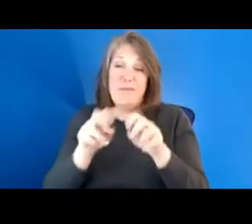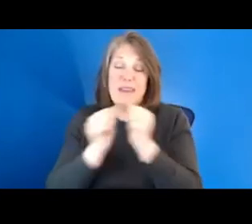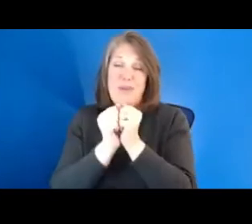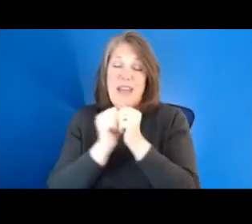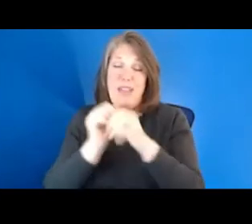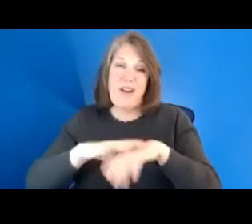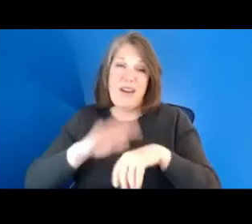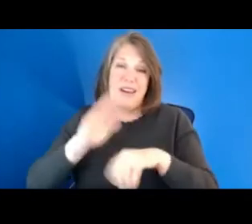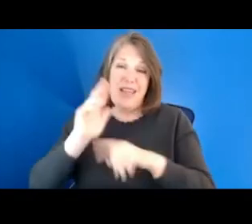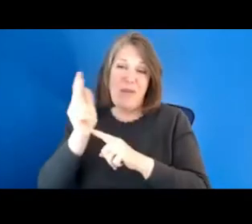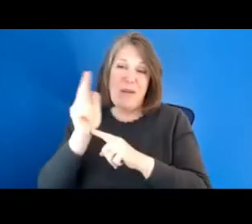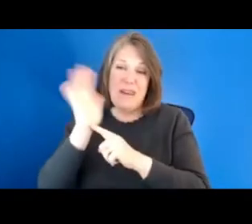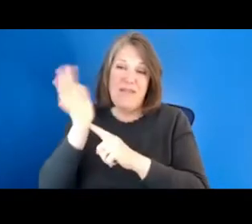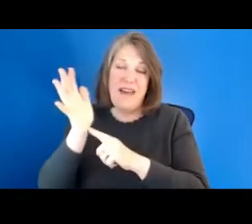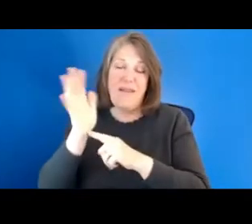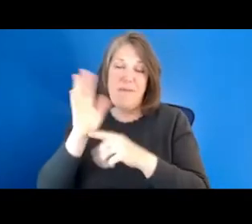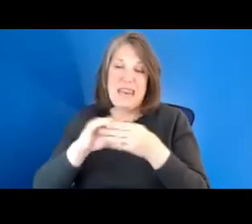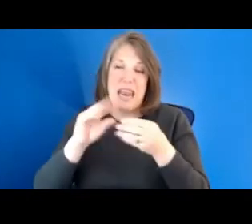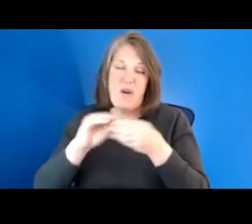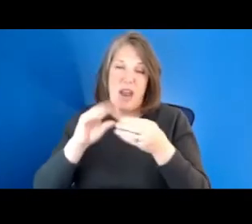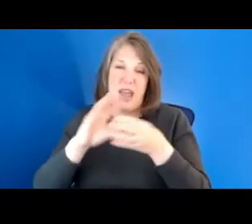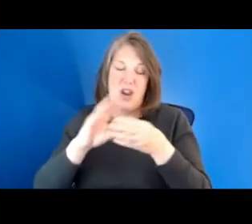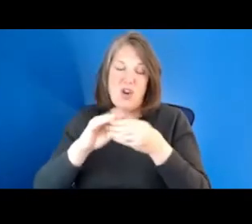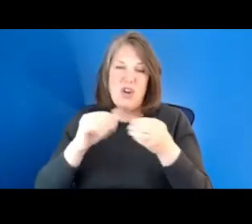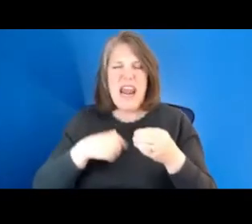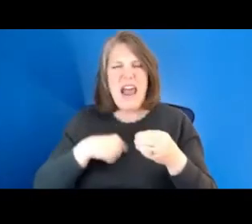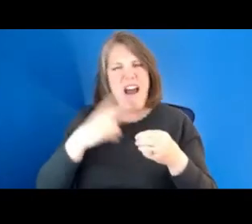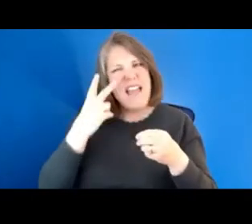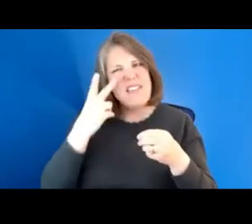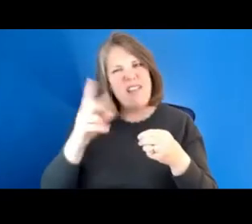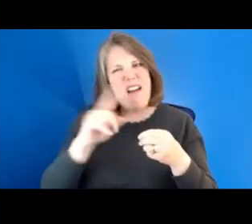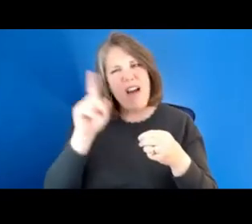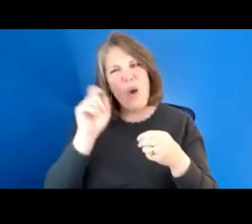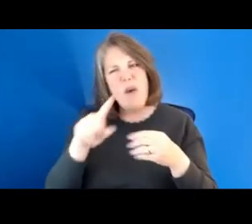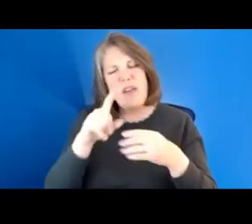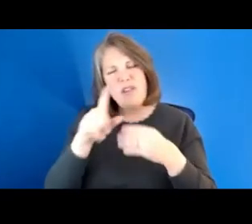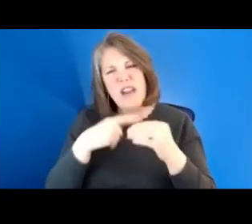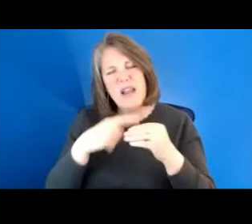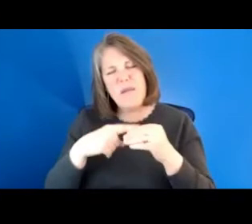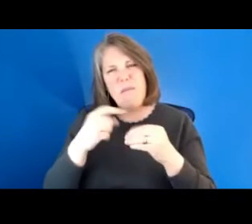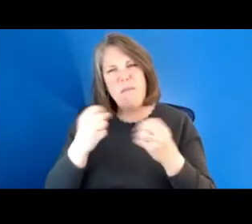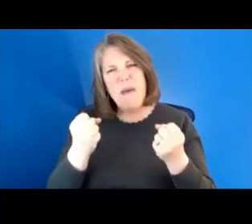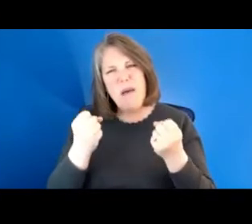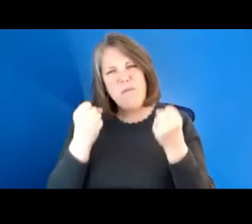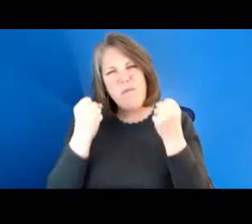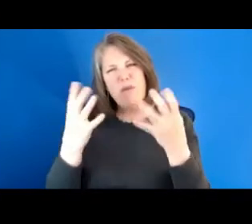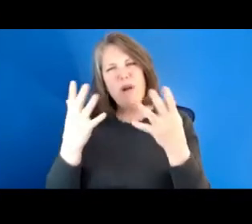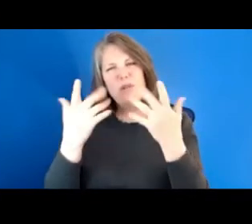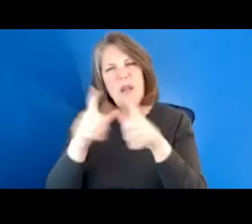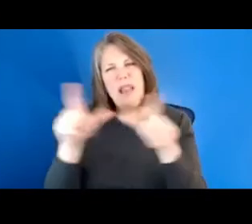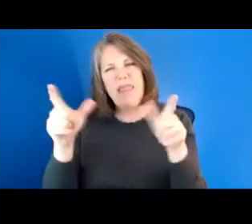17:17:34 or five-minute narration. I saw a question about multiple languages and I actually